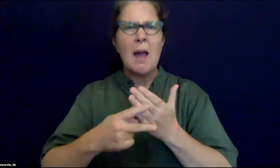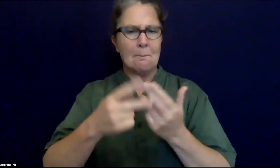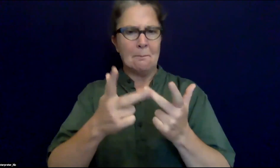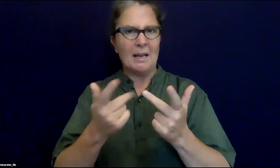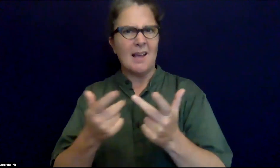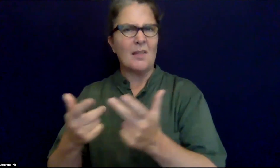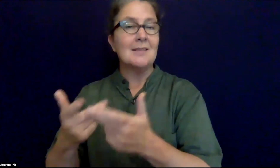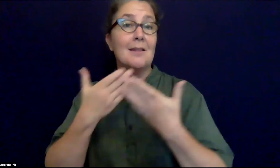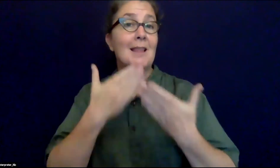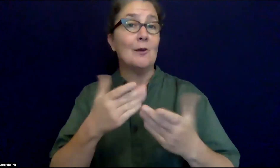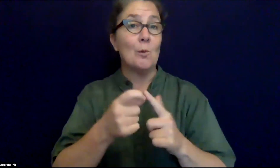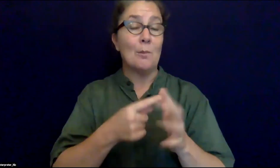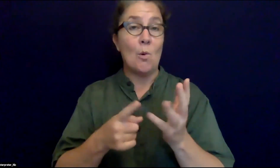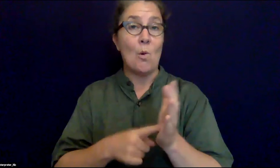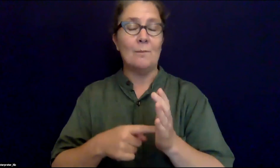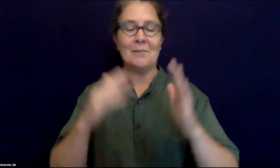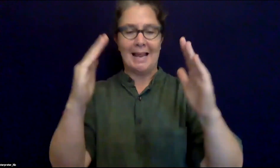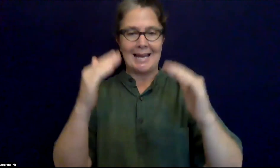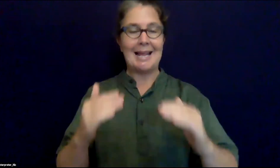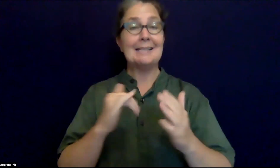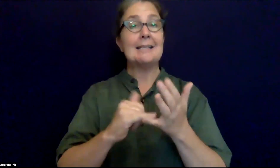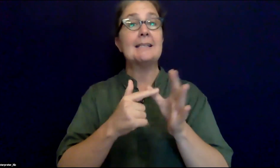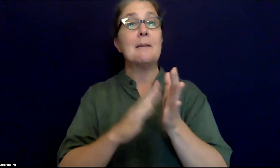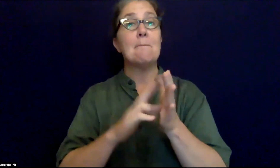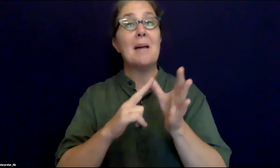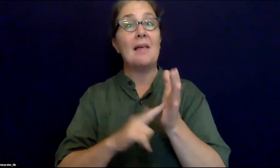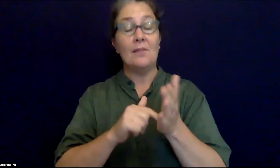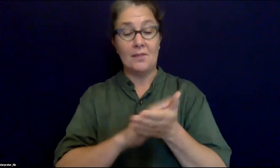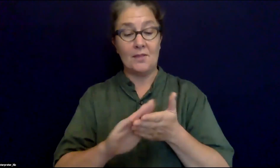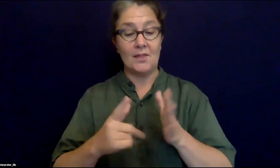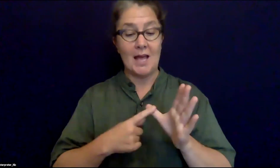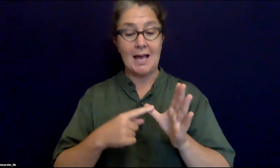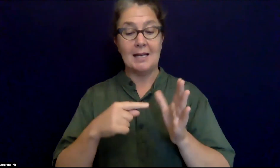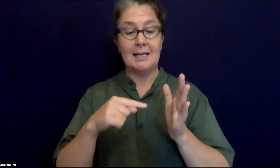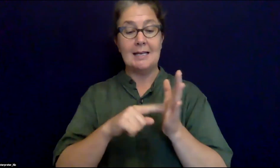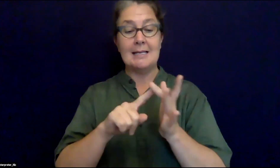Thanks, Paul. My name is Samantha Tiernan. I'm the Manager of Disability and Access